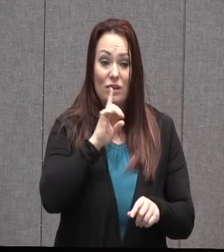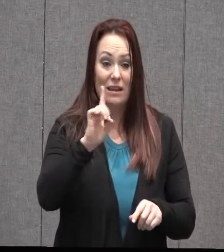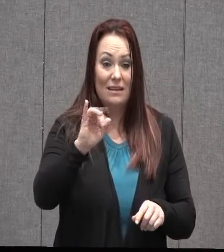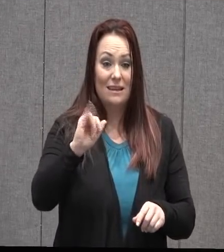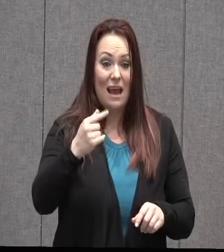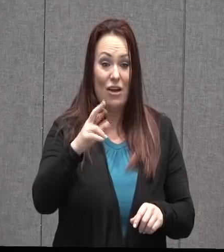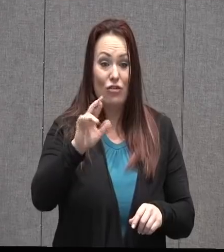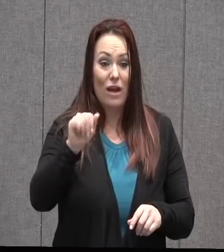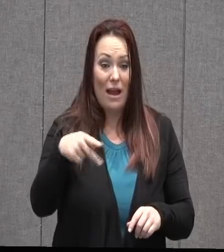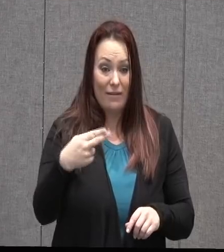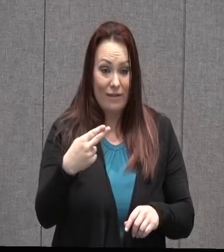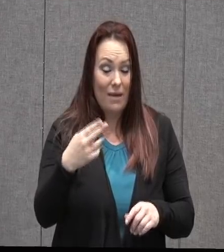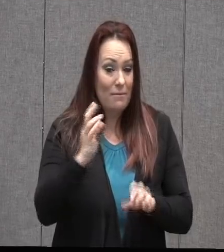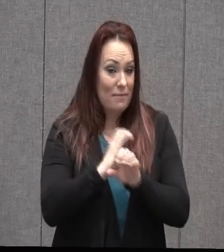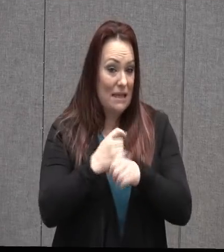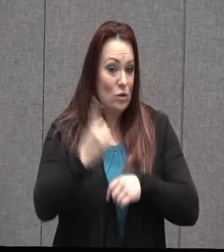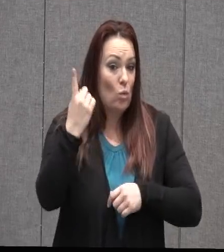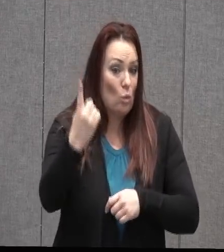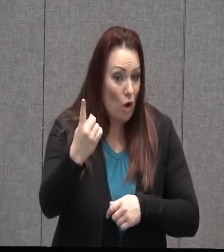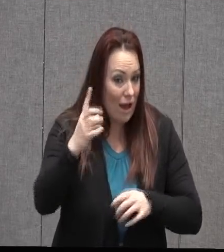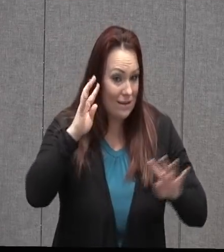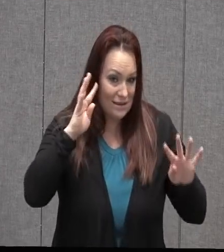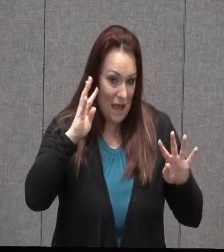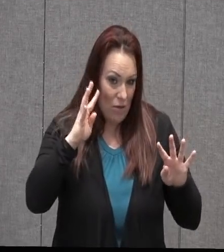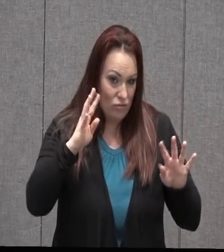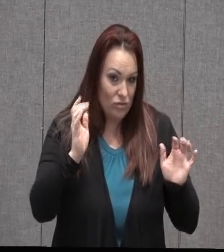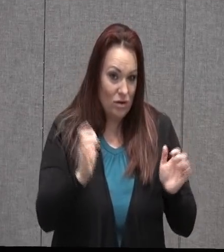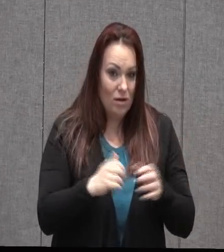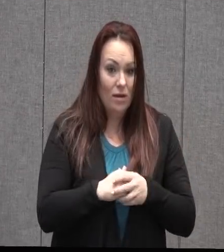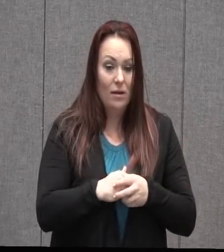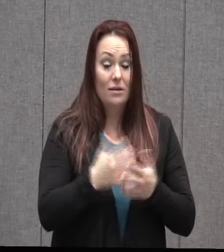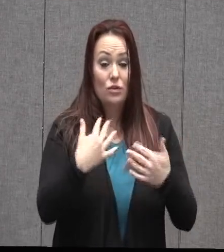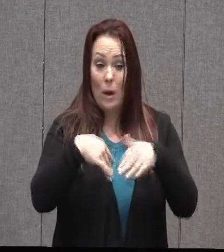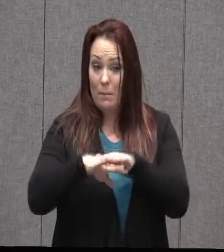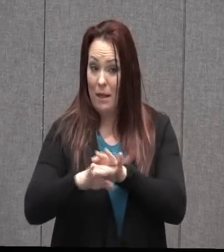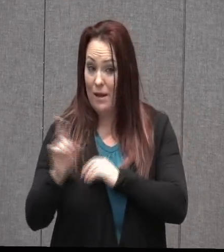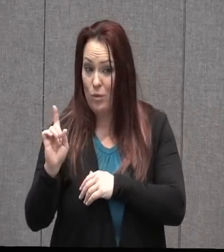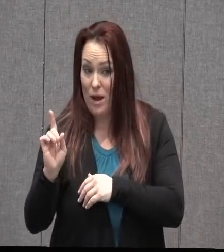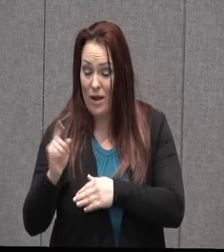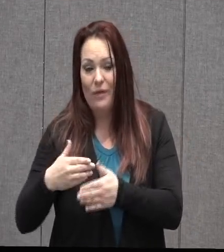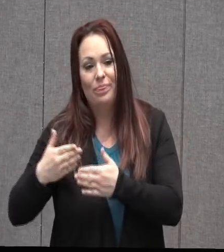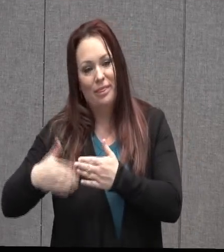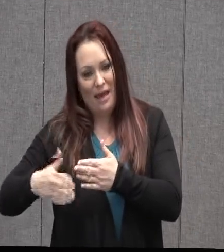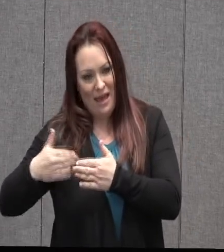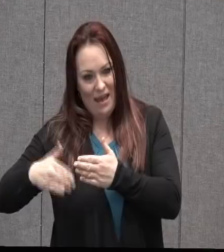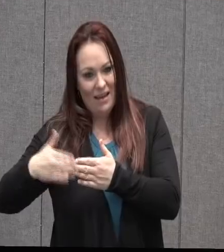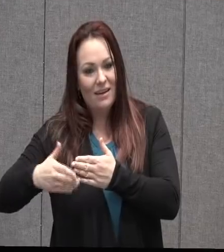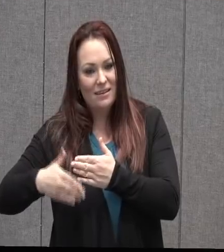It makes one sound. So our blend comes at the end of this word.